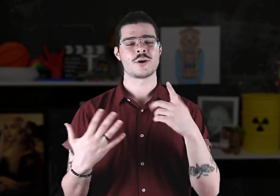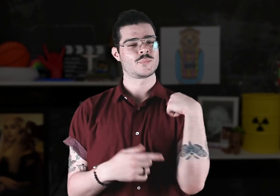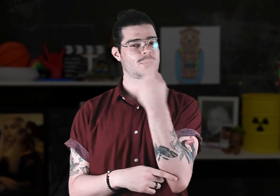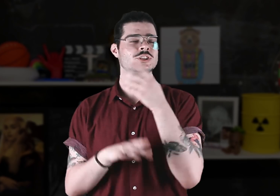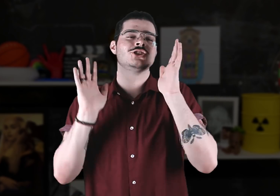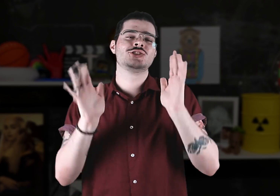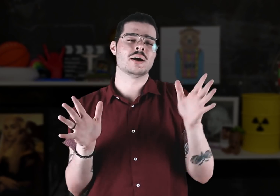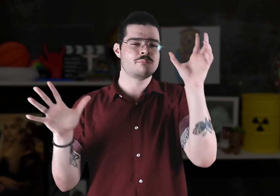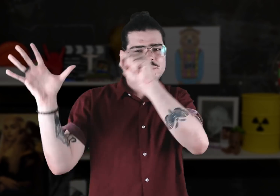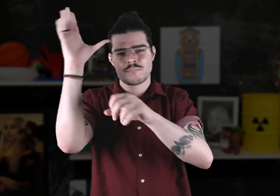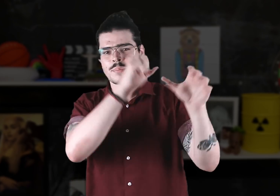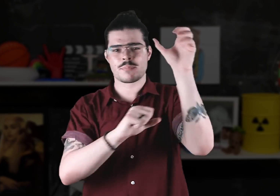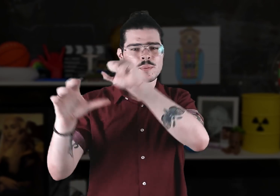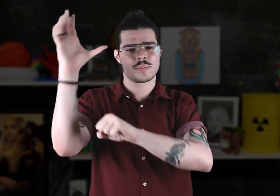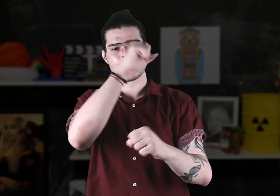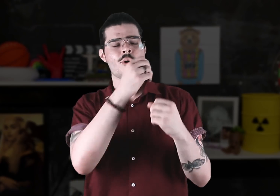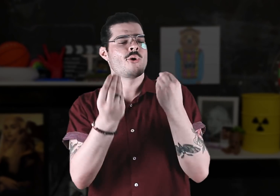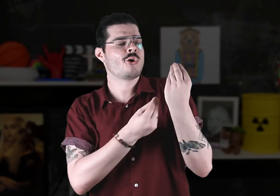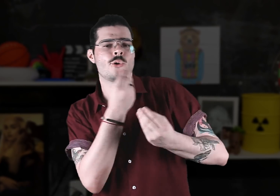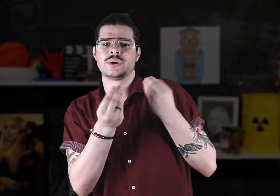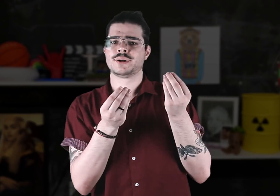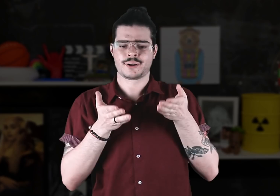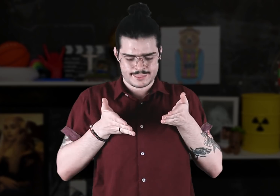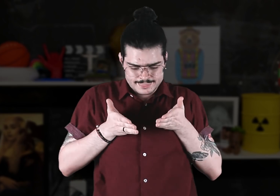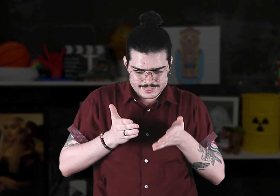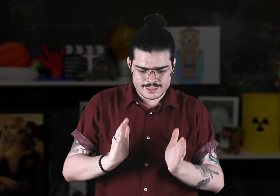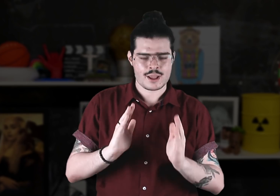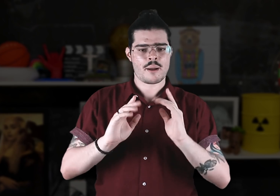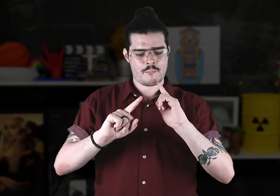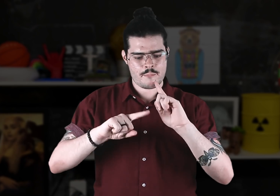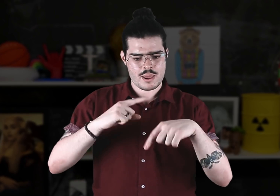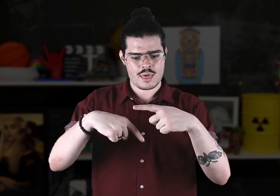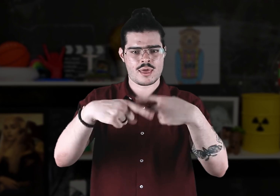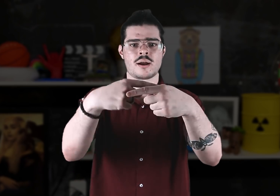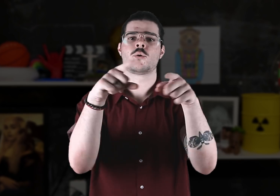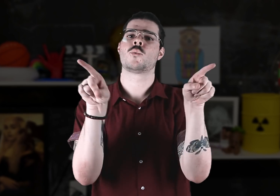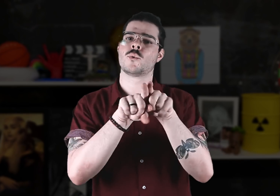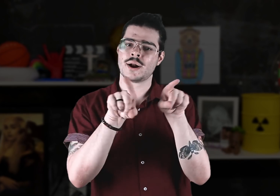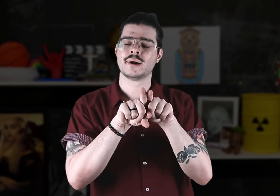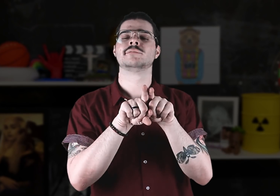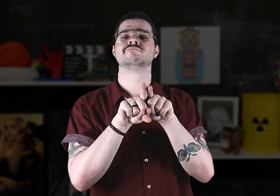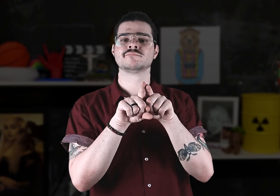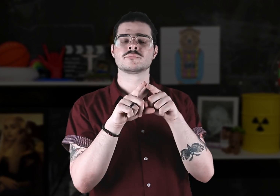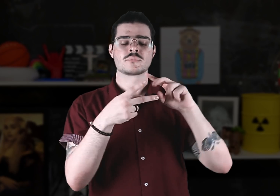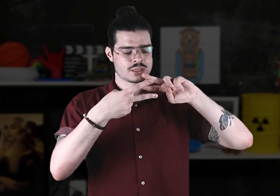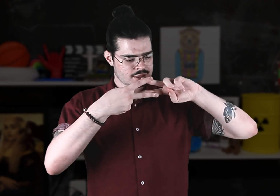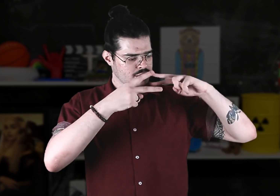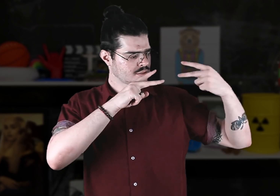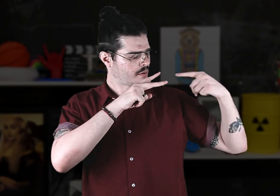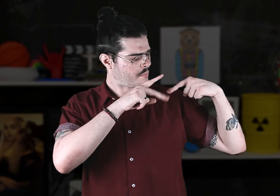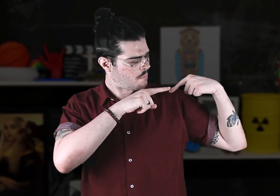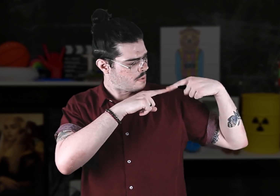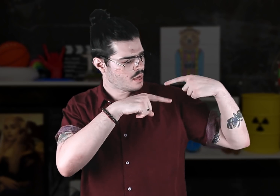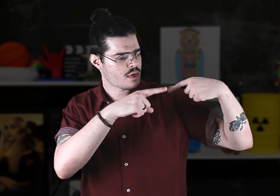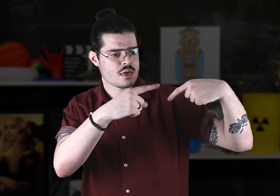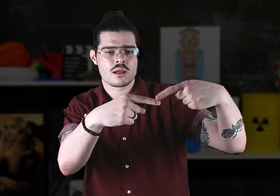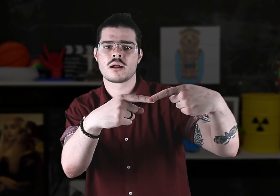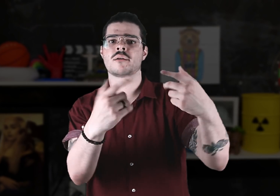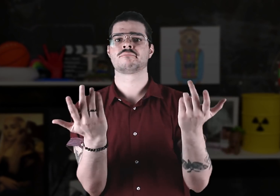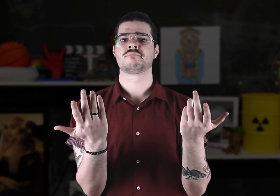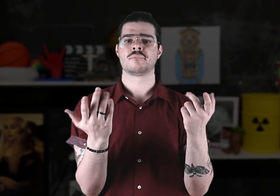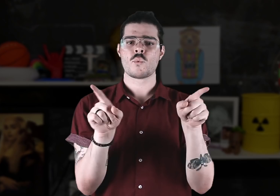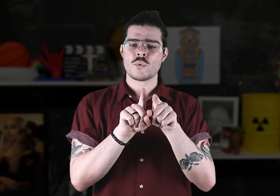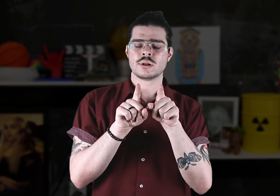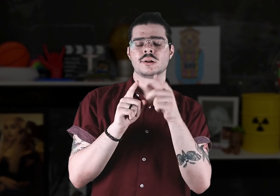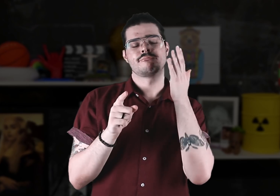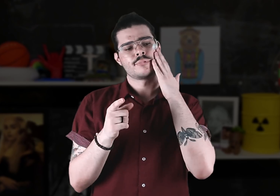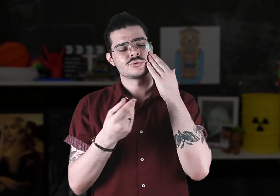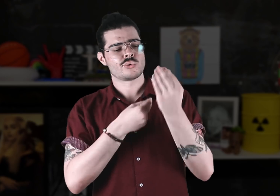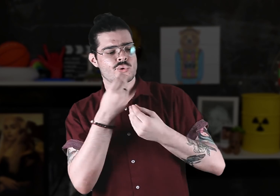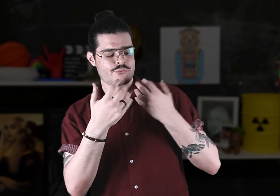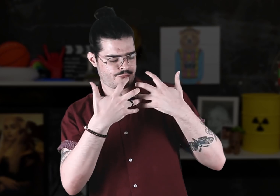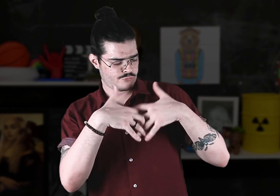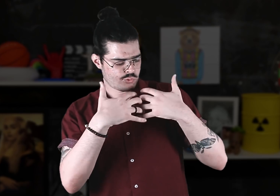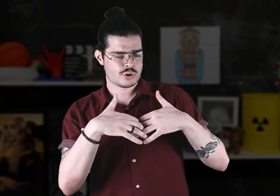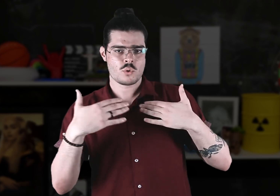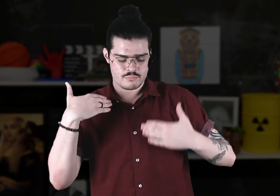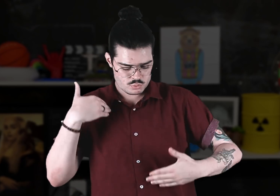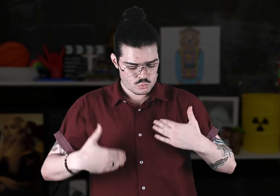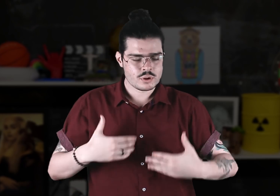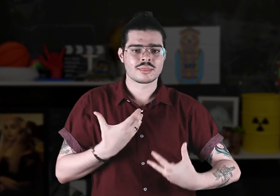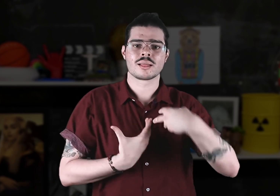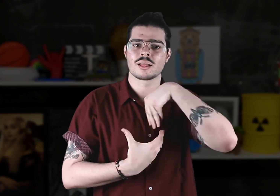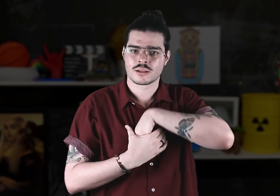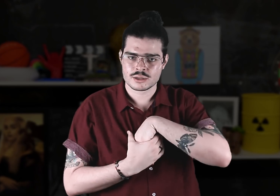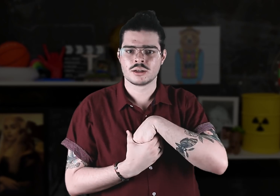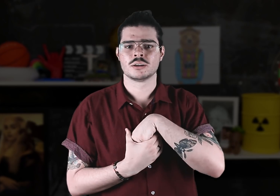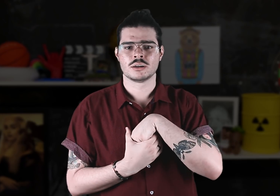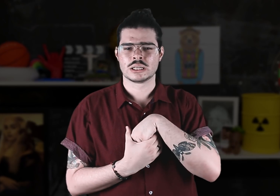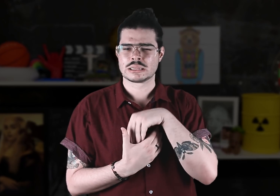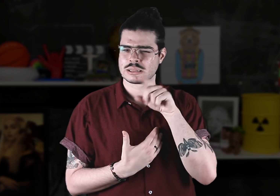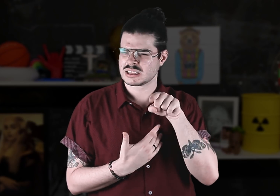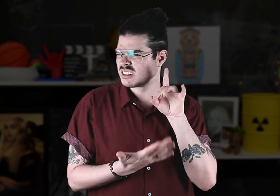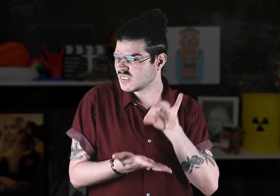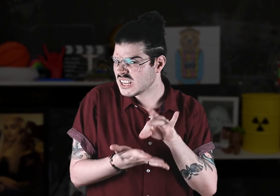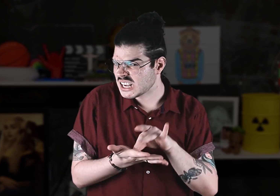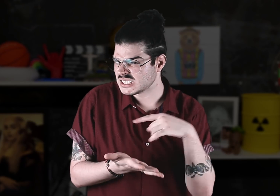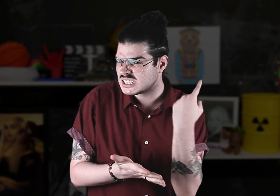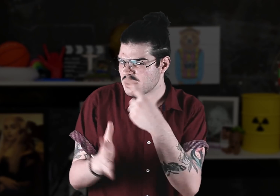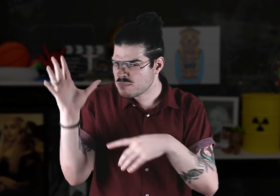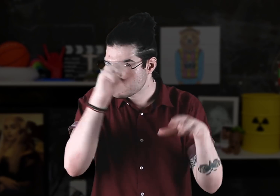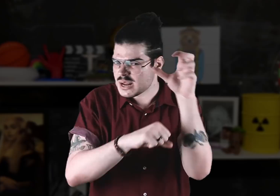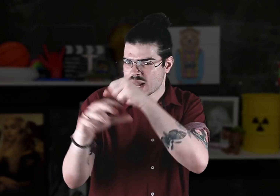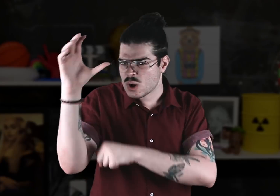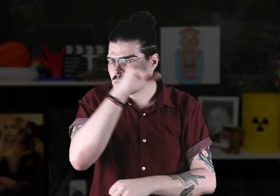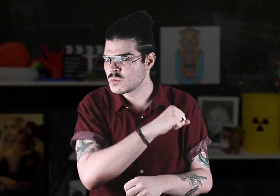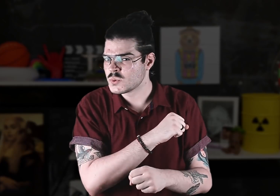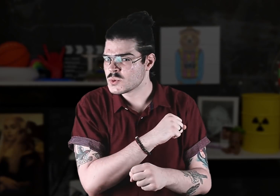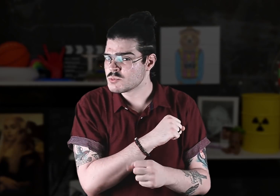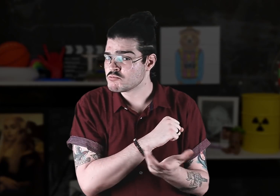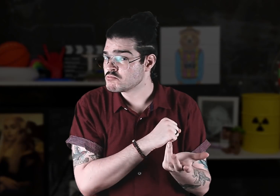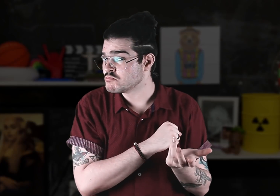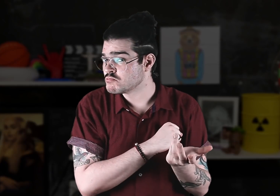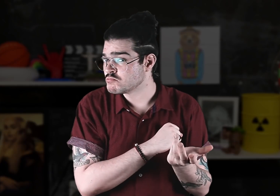What we learned about reproduction, genetics and how organisms work, is it true?